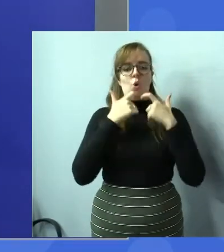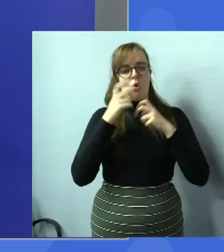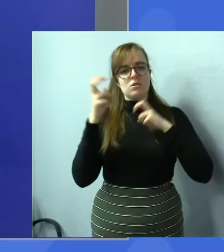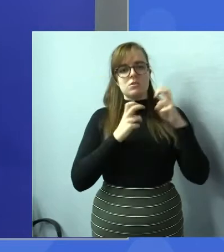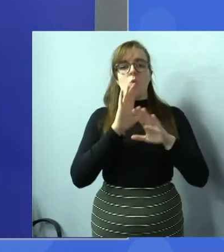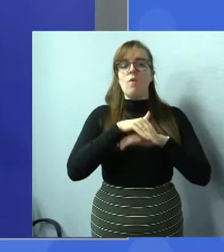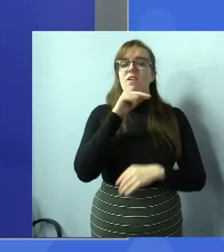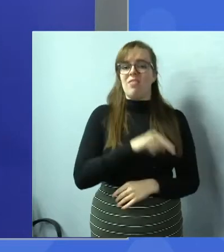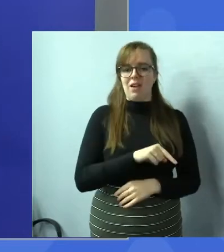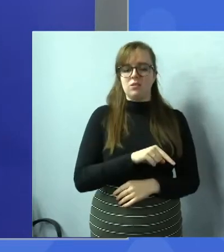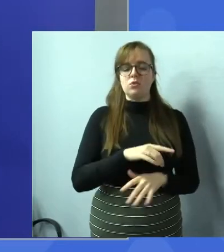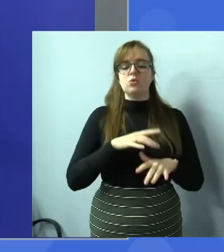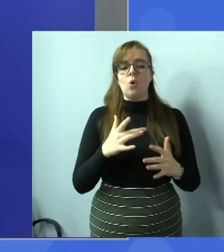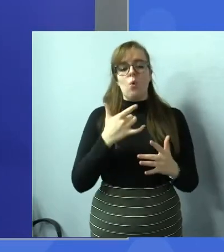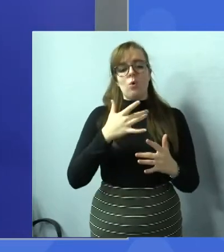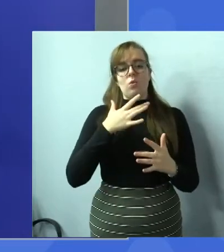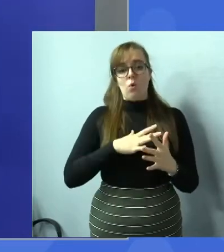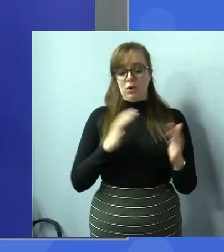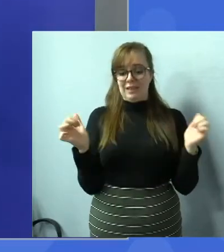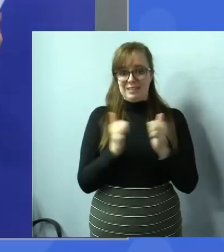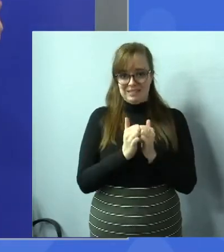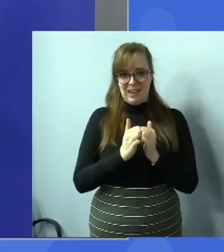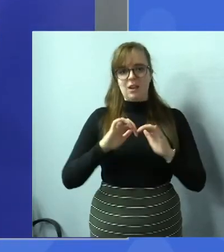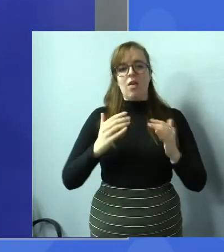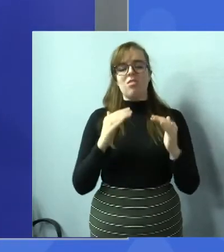would prefer to have consent and then to use the defendants act as